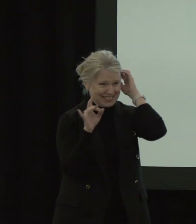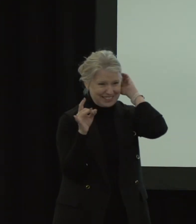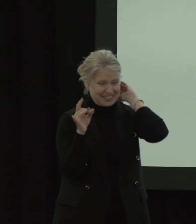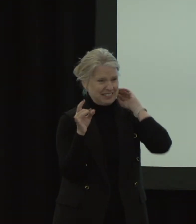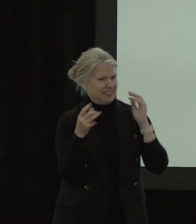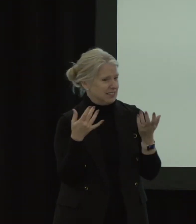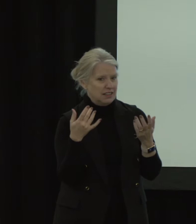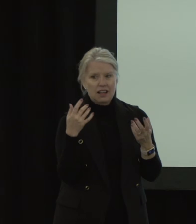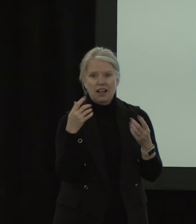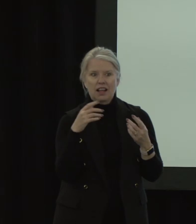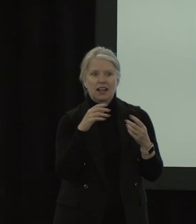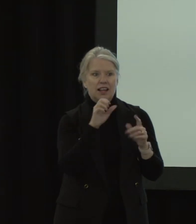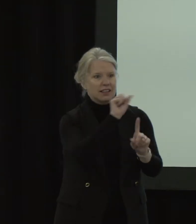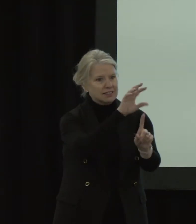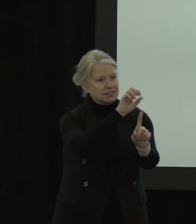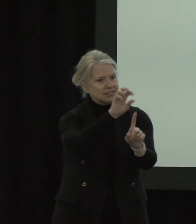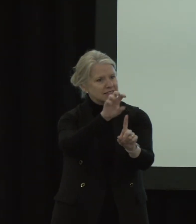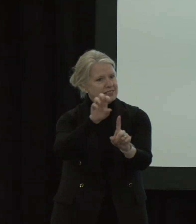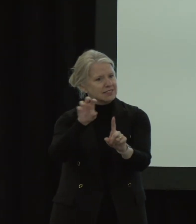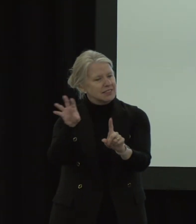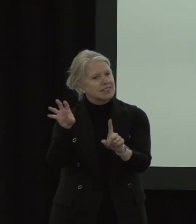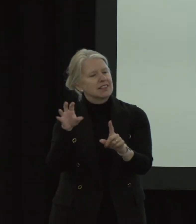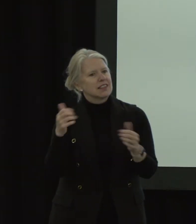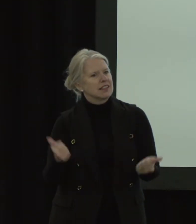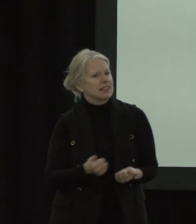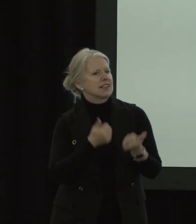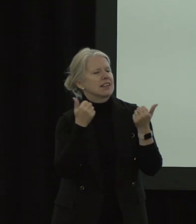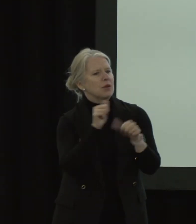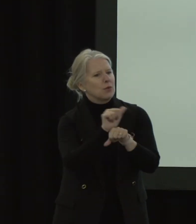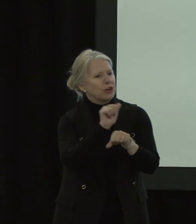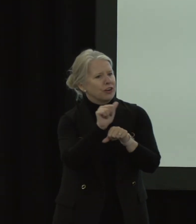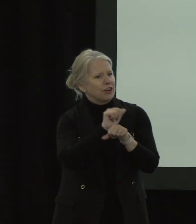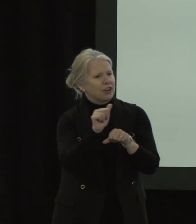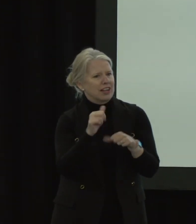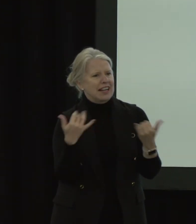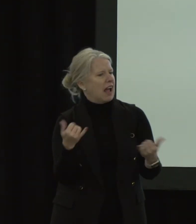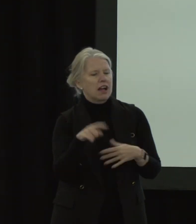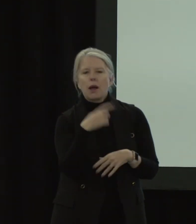educational work on the part of numerous organizations, many employers still don't